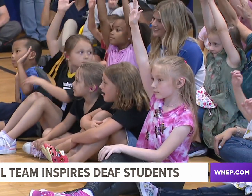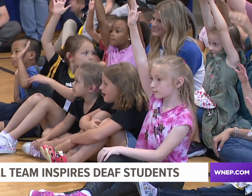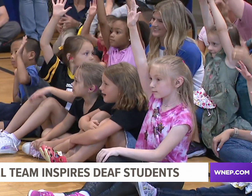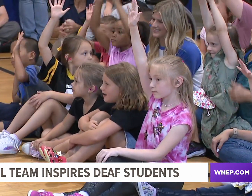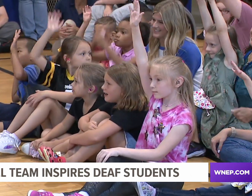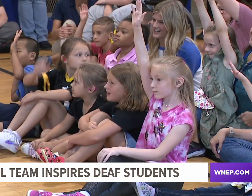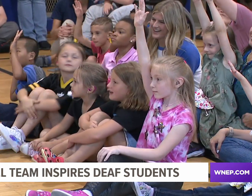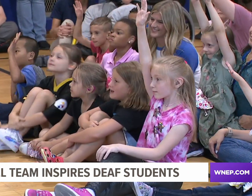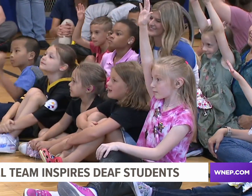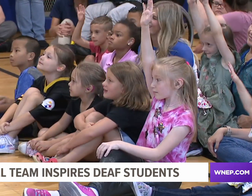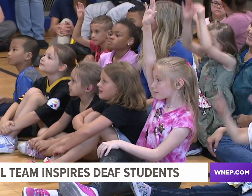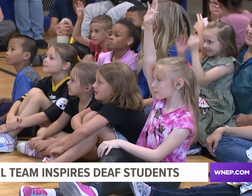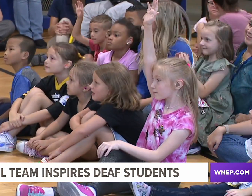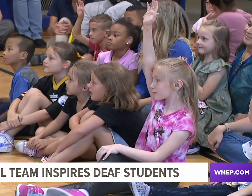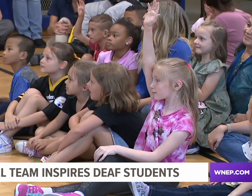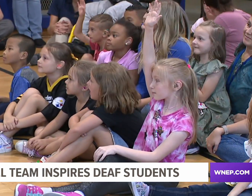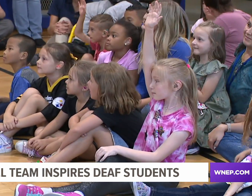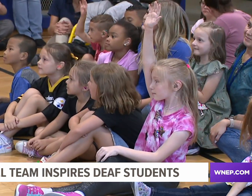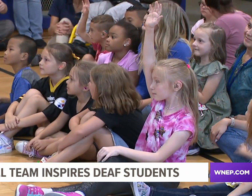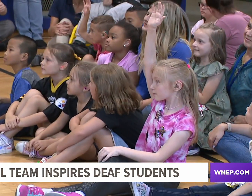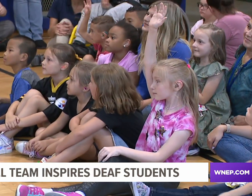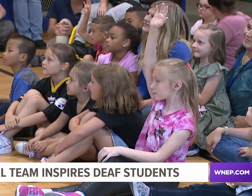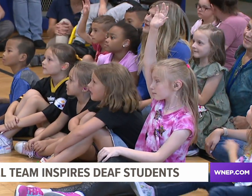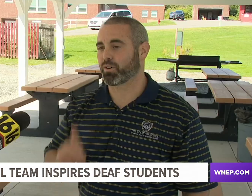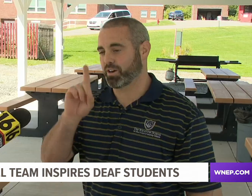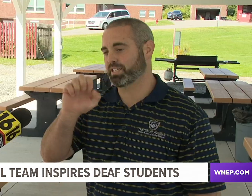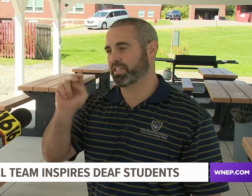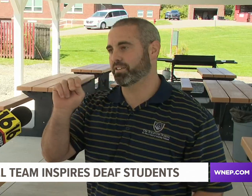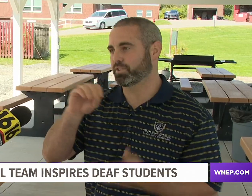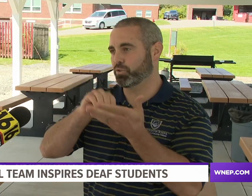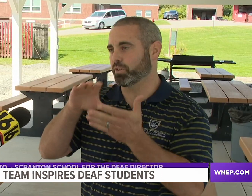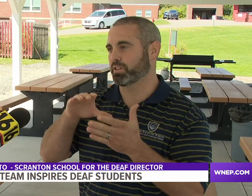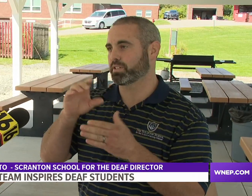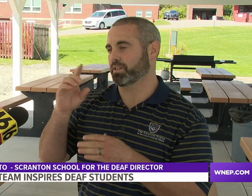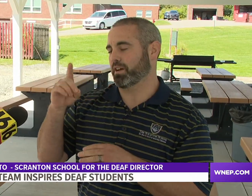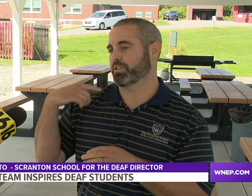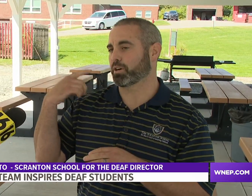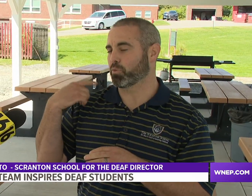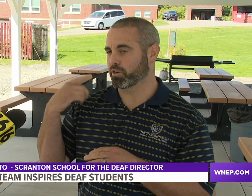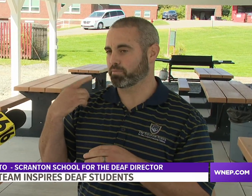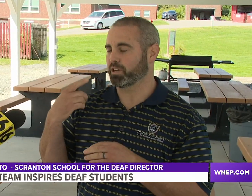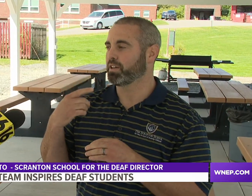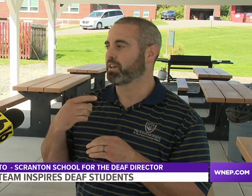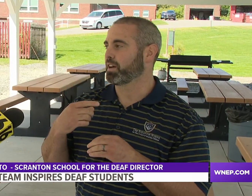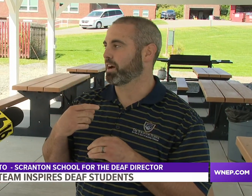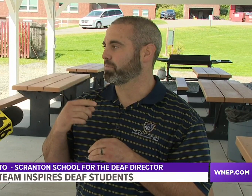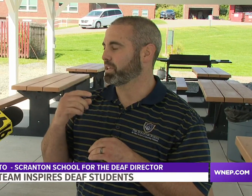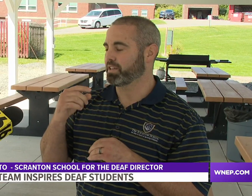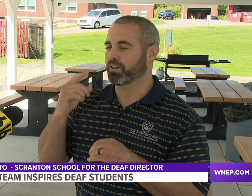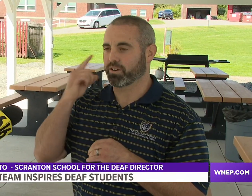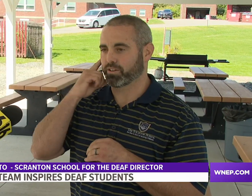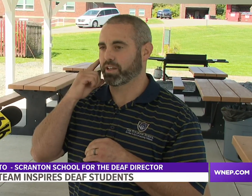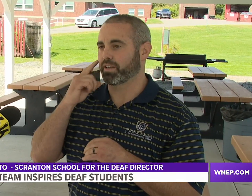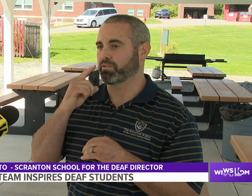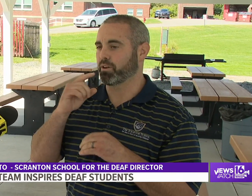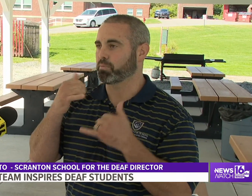opportunity for the students and the team. So our Dean of Students, Doug Boersma, he had heard that they were playing against Keystone Colleg.